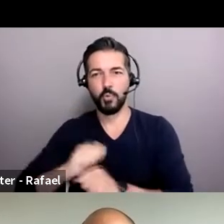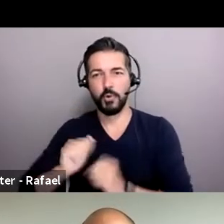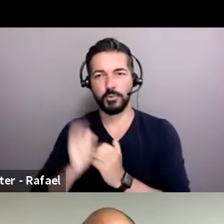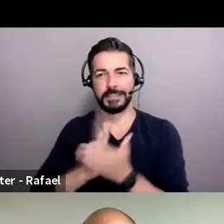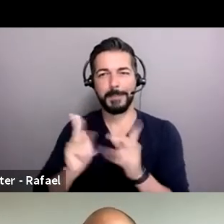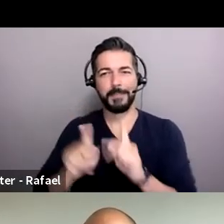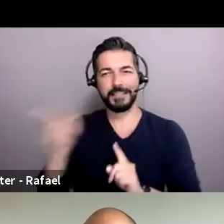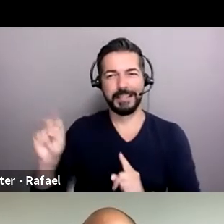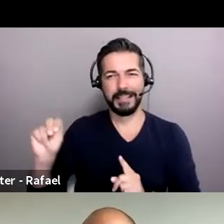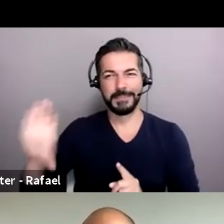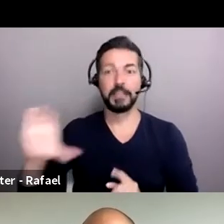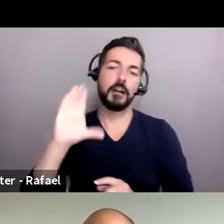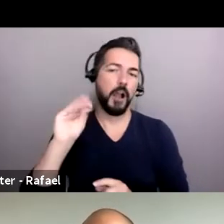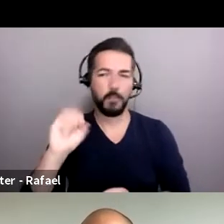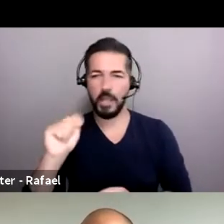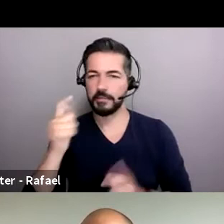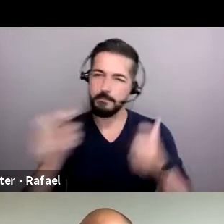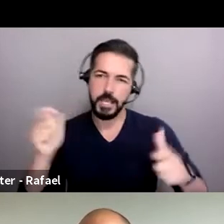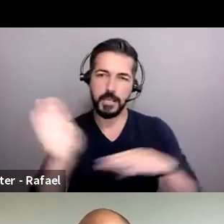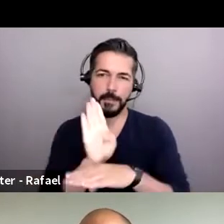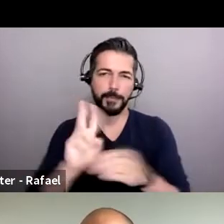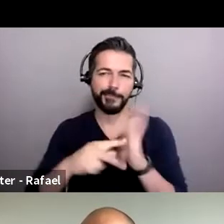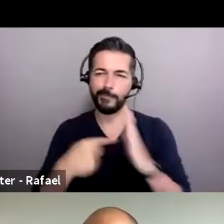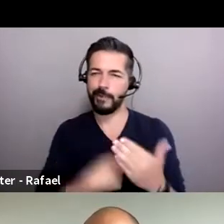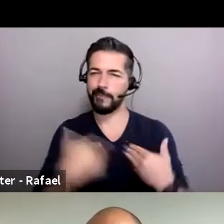Comcast is a huge business, so there's a lot of SEO everywhere. That's just my team.